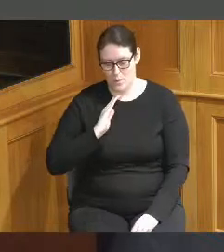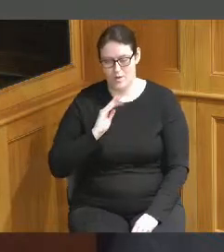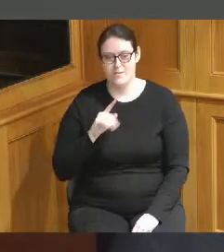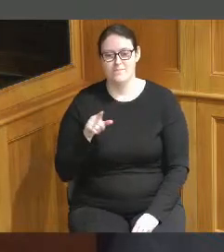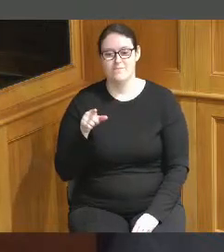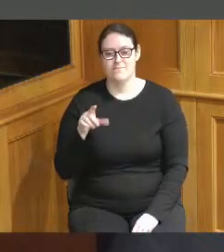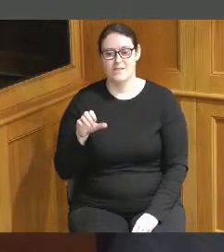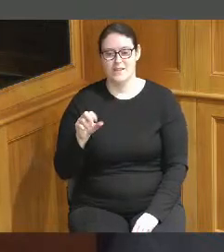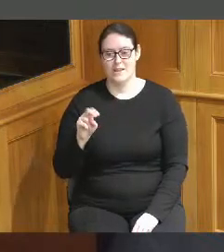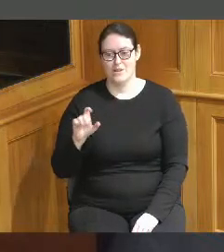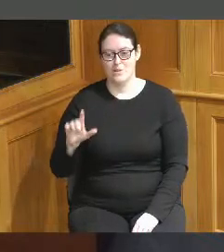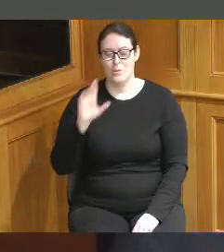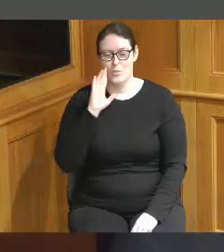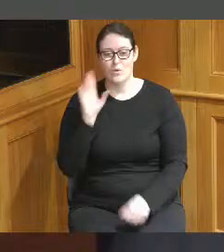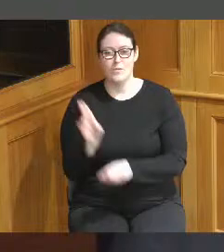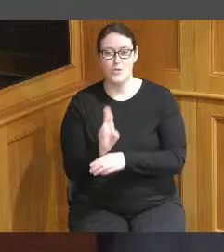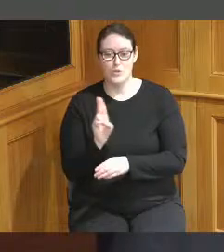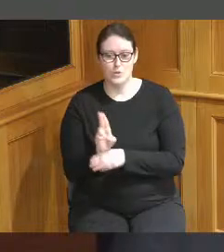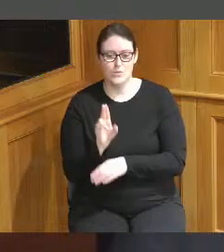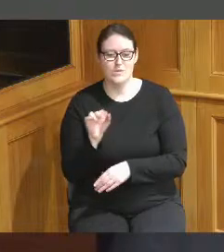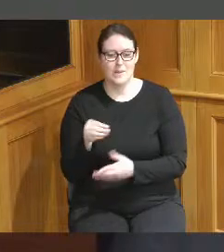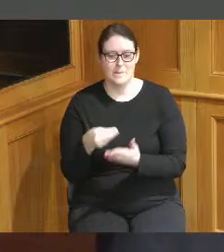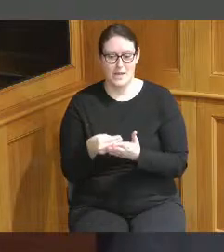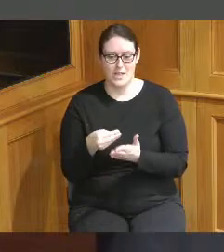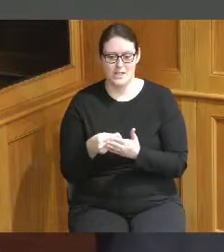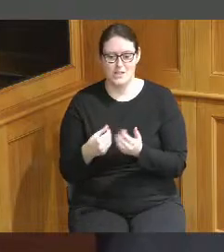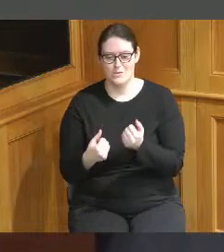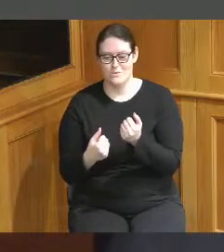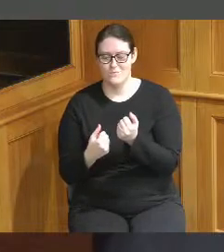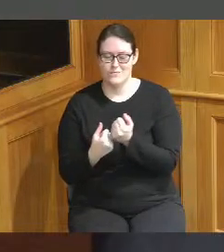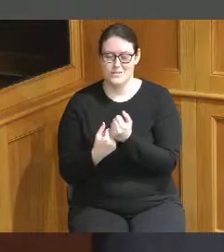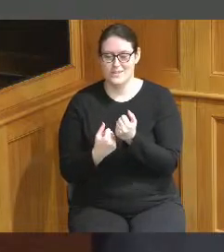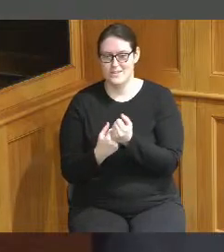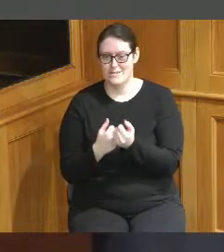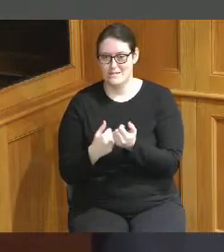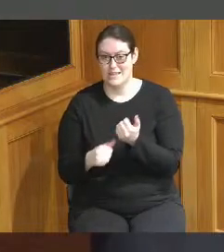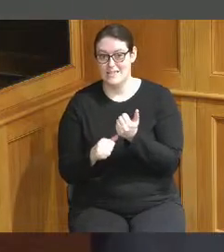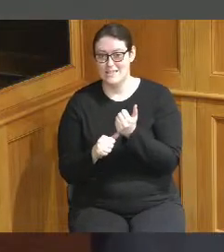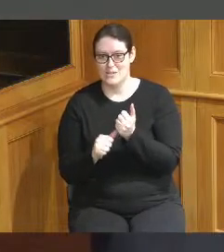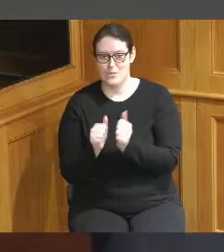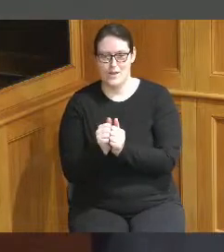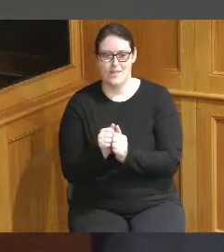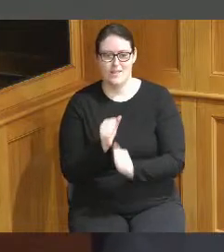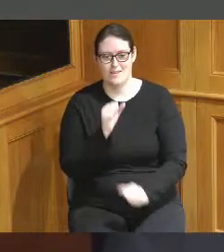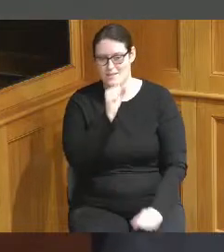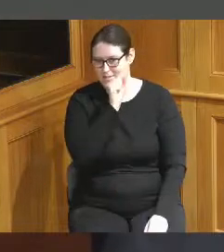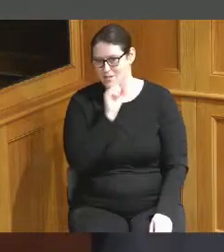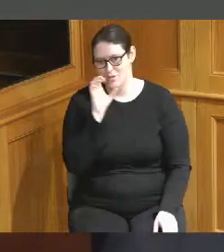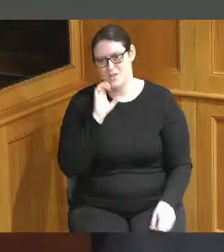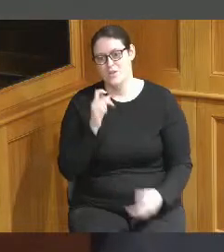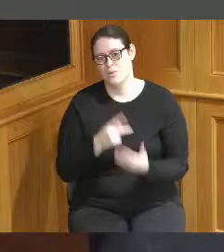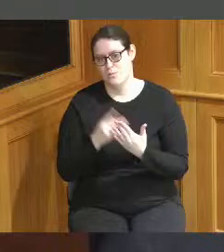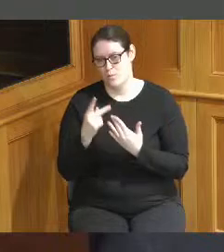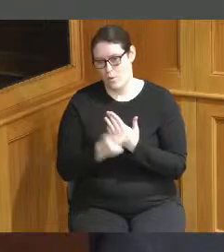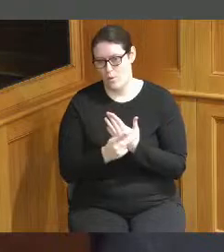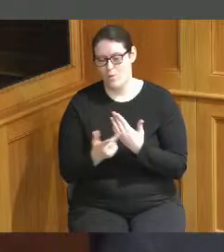which is new friendship and to see faith-based leaders there community council Leaders with the